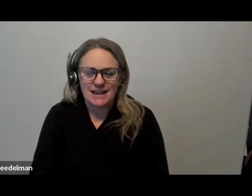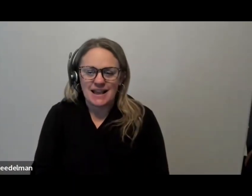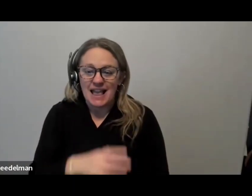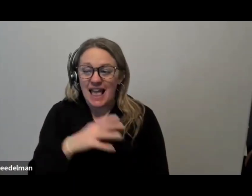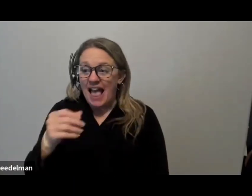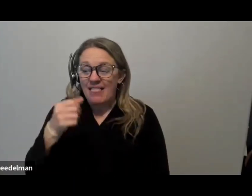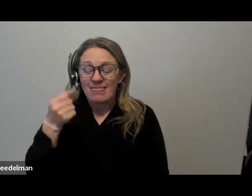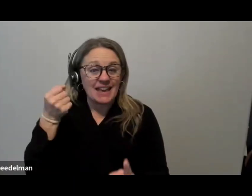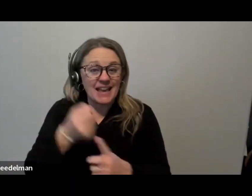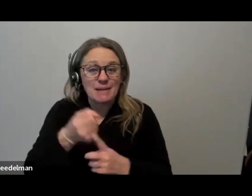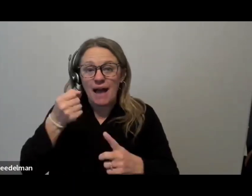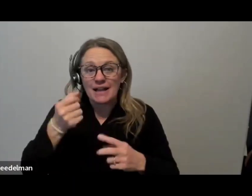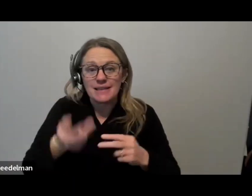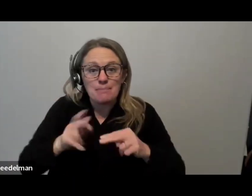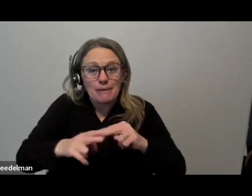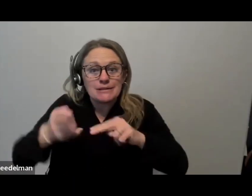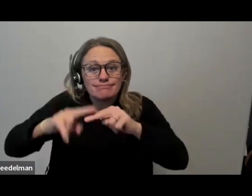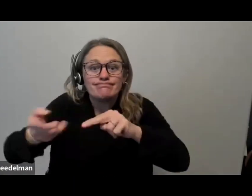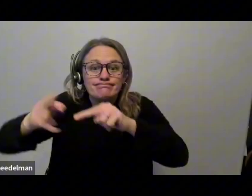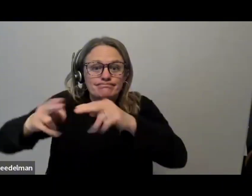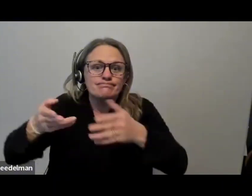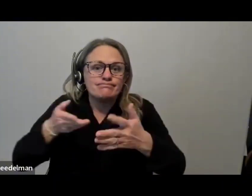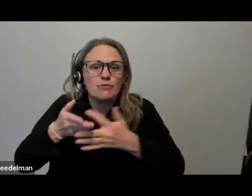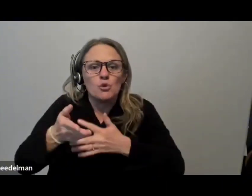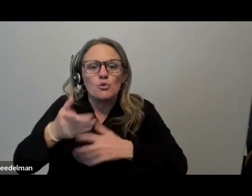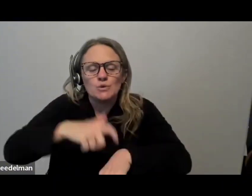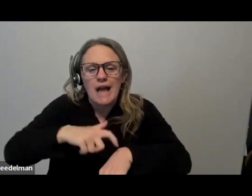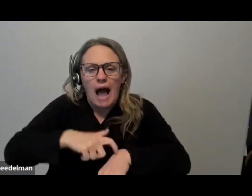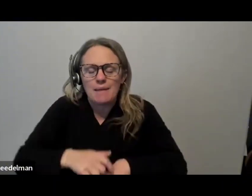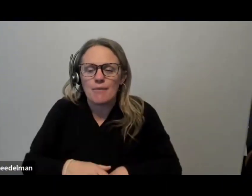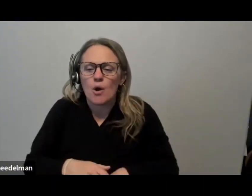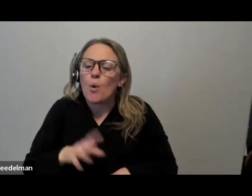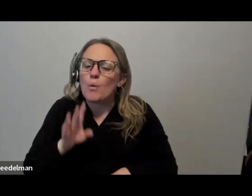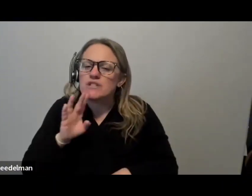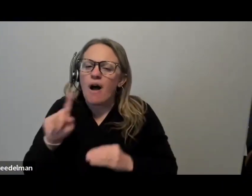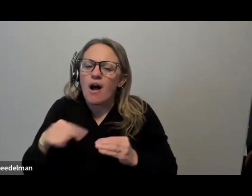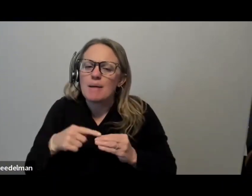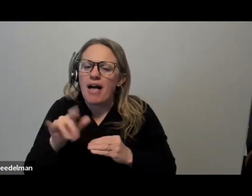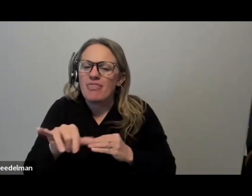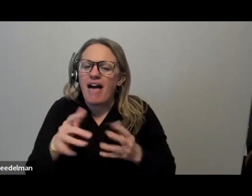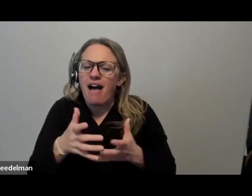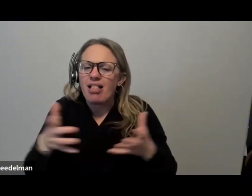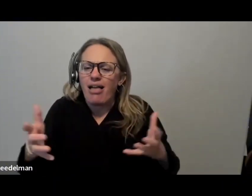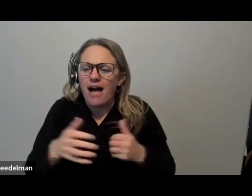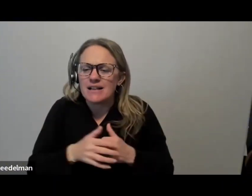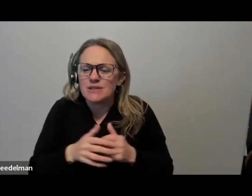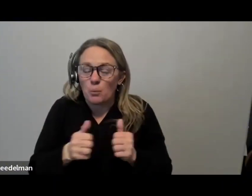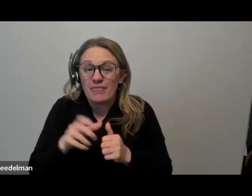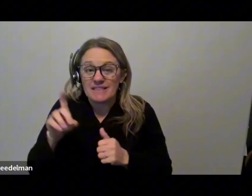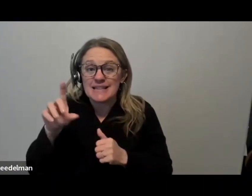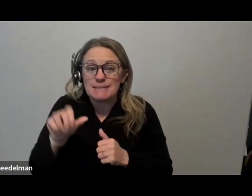that I feel like we talk about a lot in sort of the way that we think about disabilities is that there's also that temporal piece.